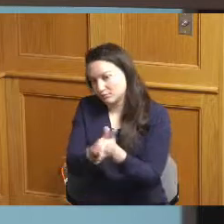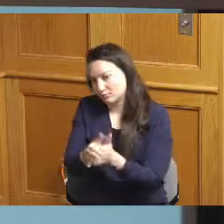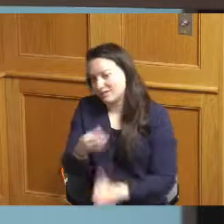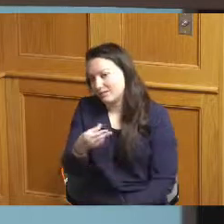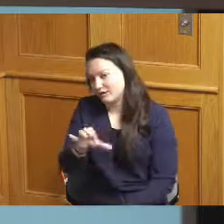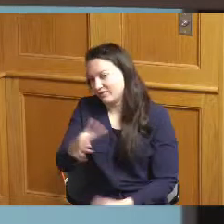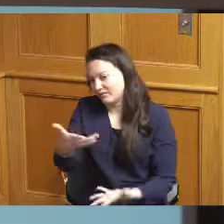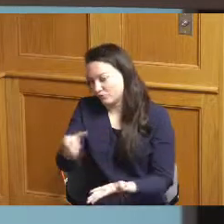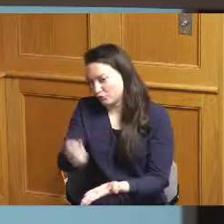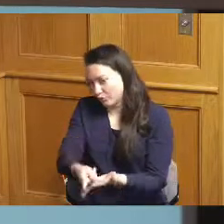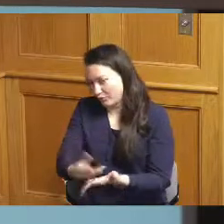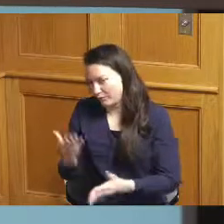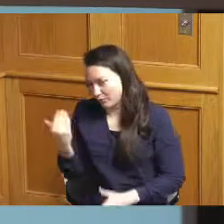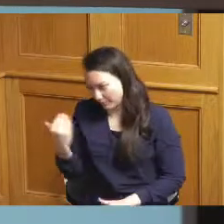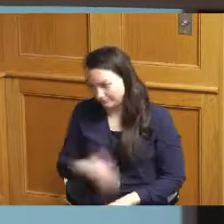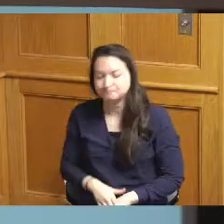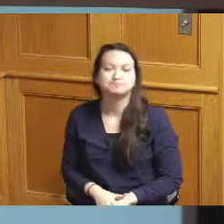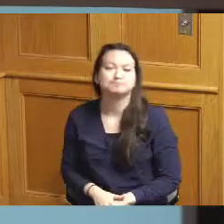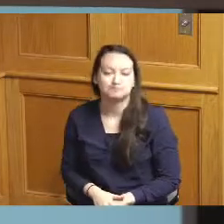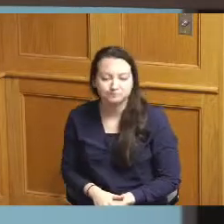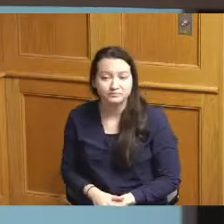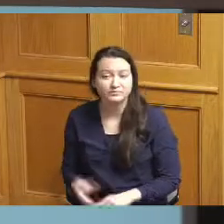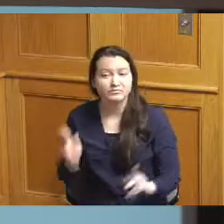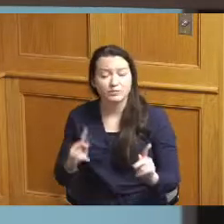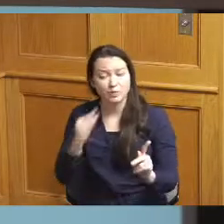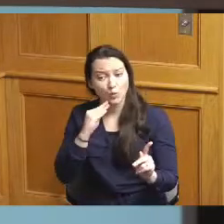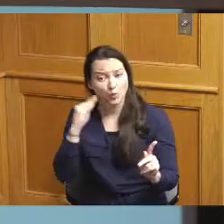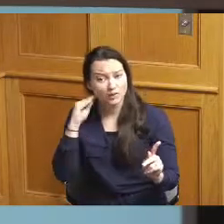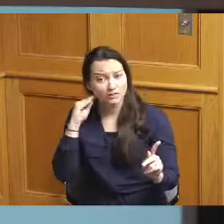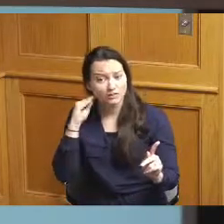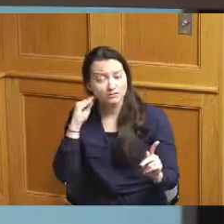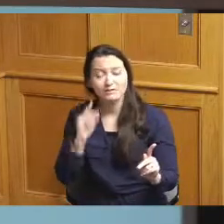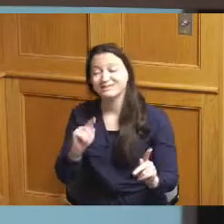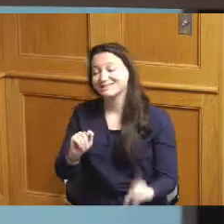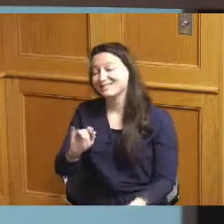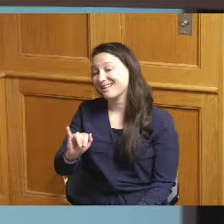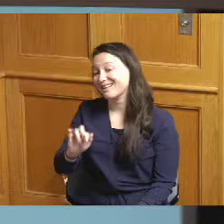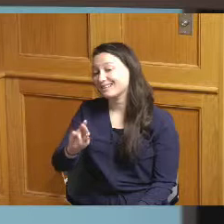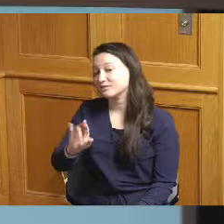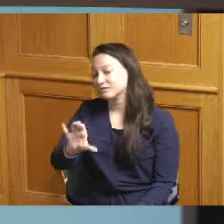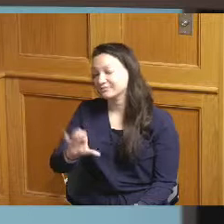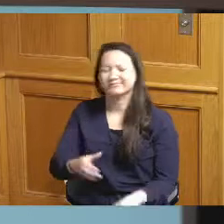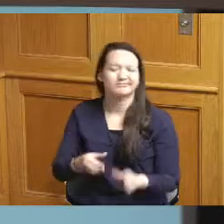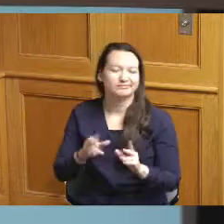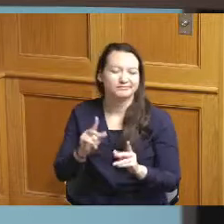has approved in the past for those at home the TIRC or the tax assessment review Council meets